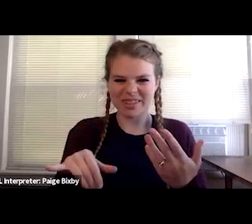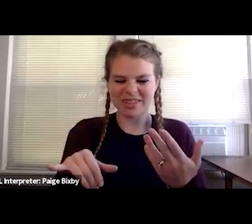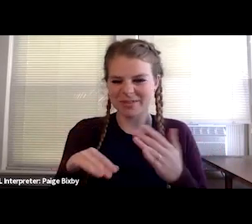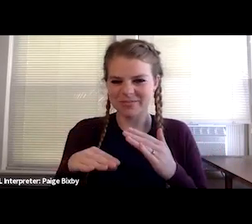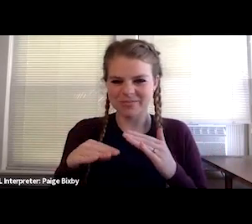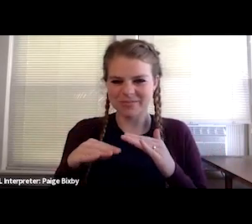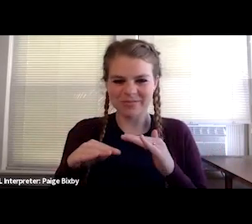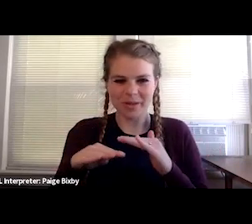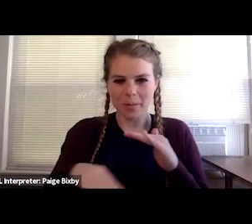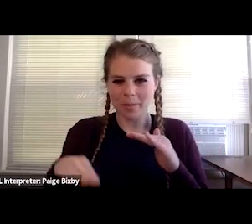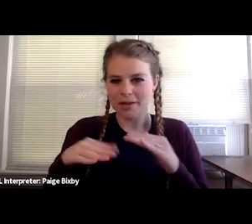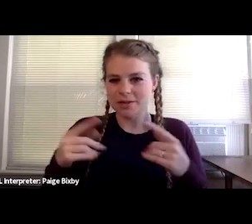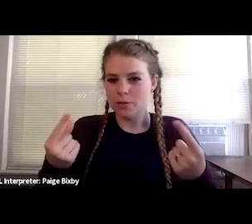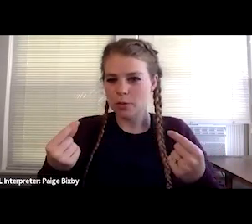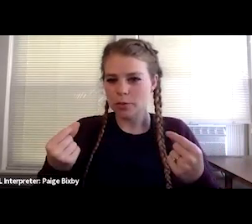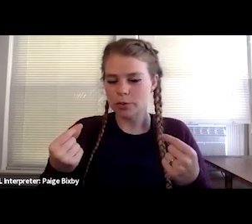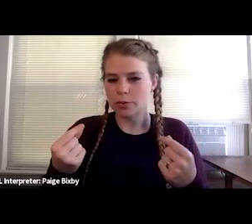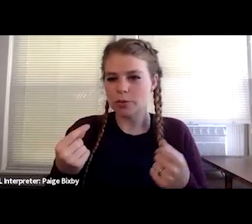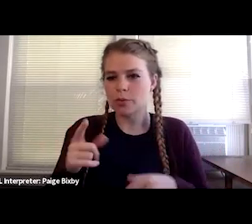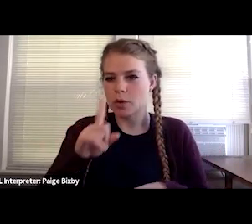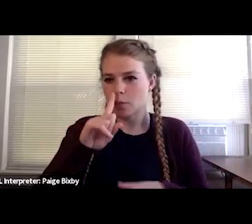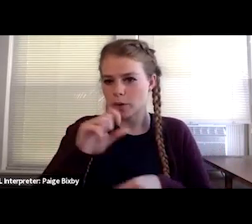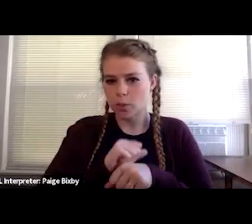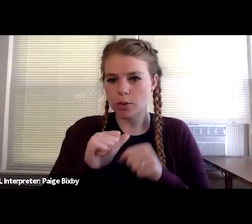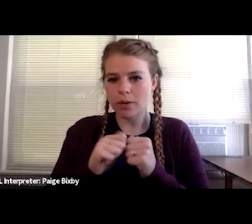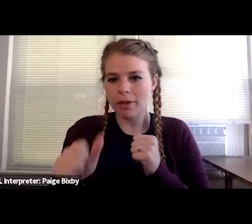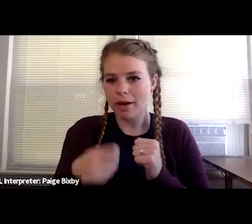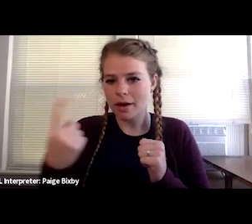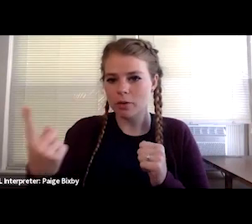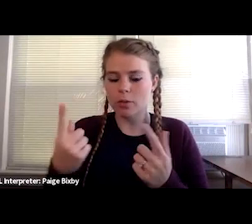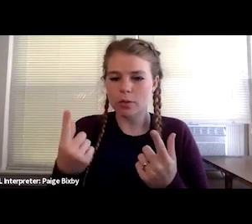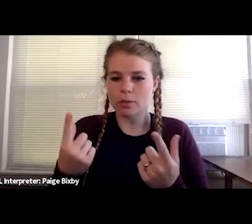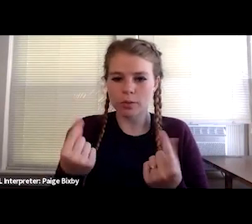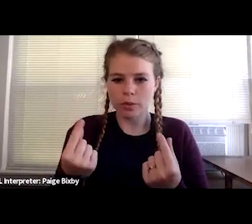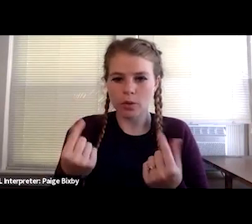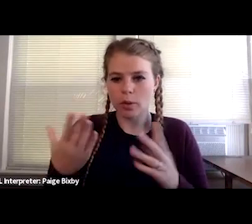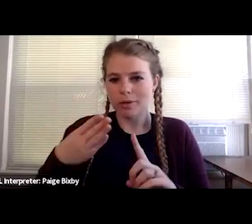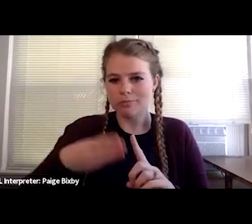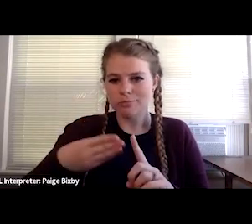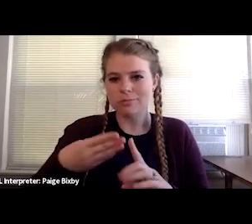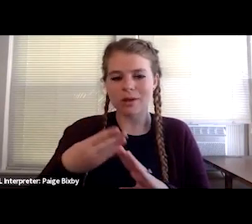and what we do when we work with anyone that's using substances even before xylazine was present in the supply,